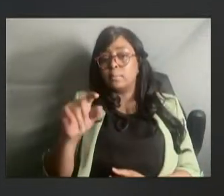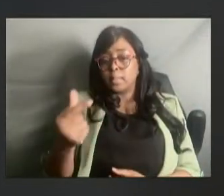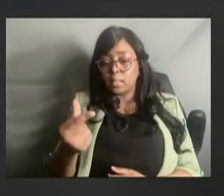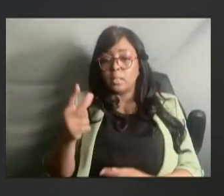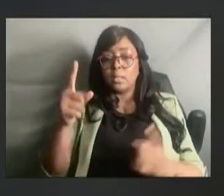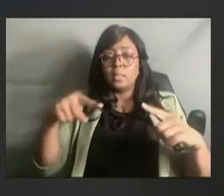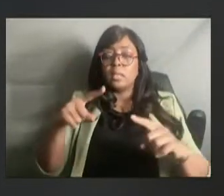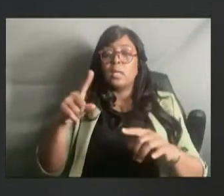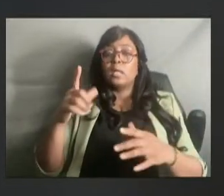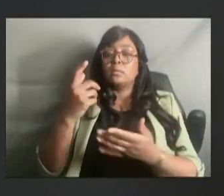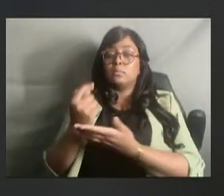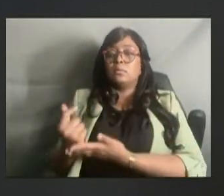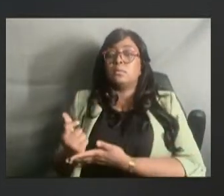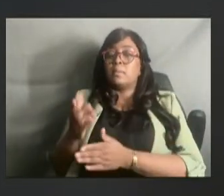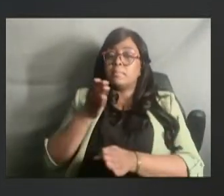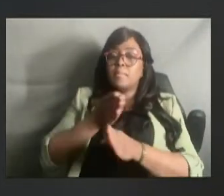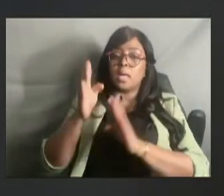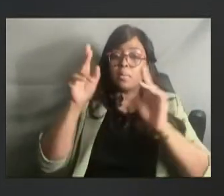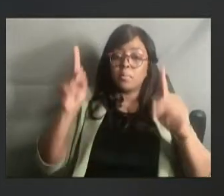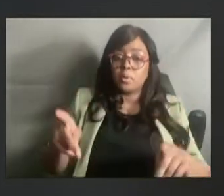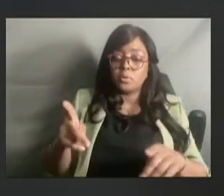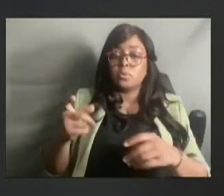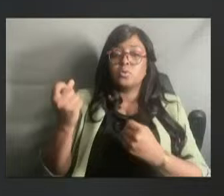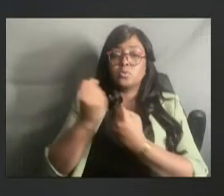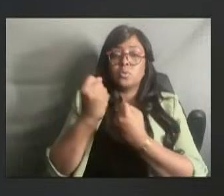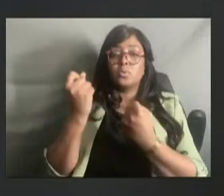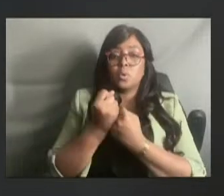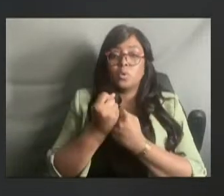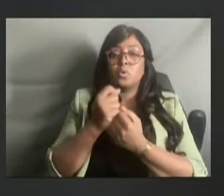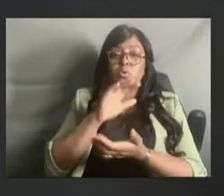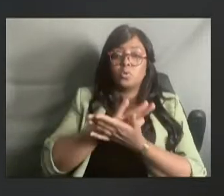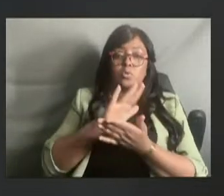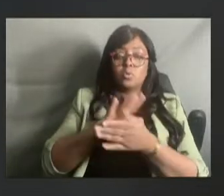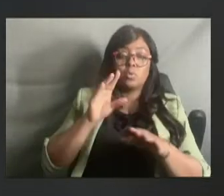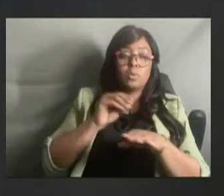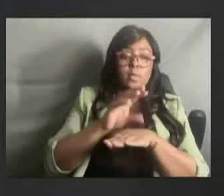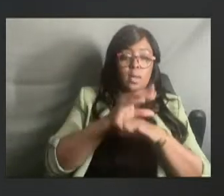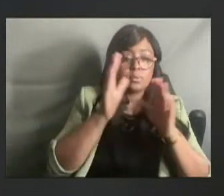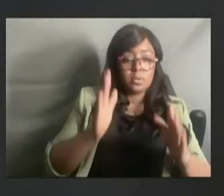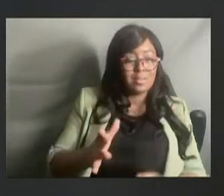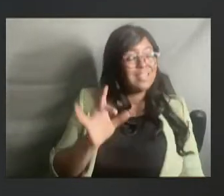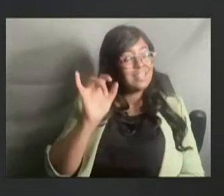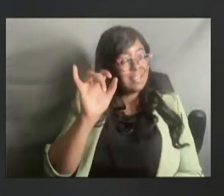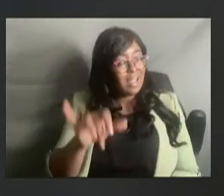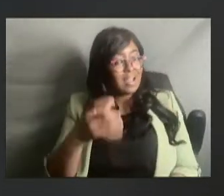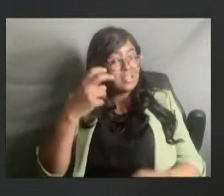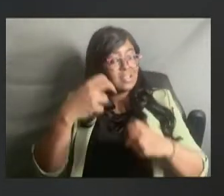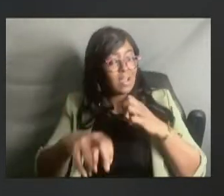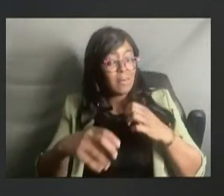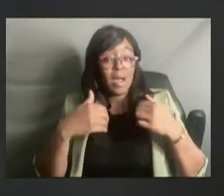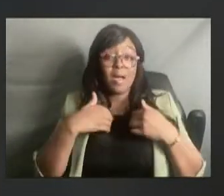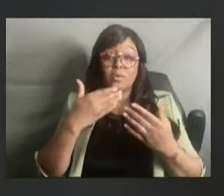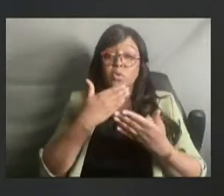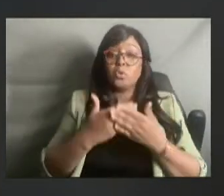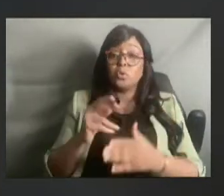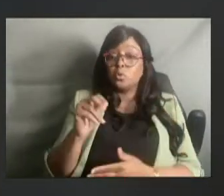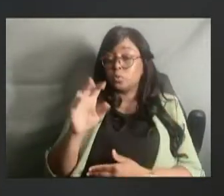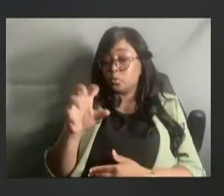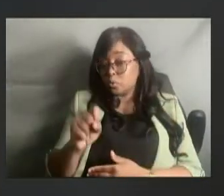about a social and emotional well-being, and they eliminate the main person who's supporting